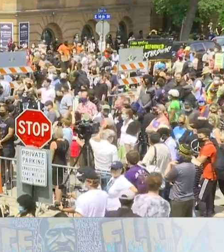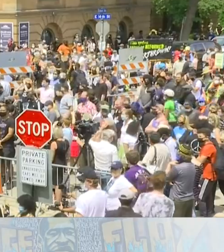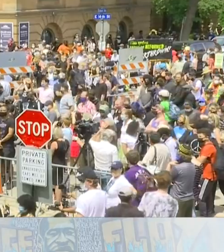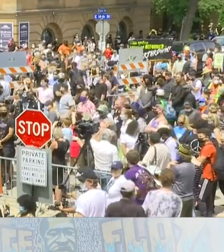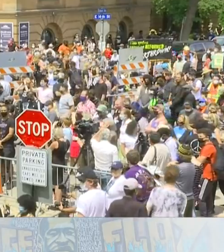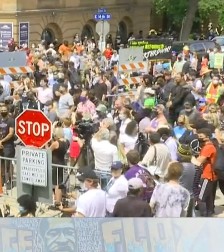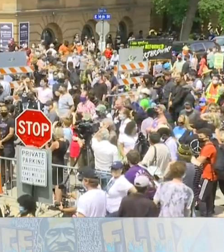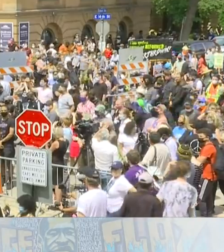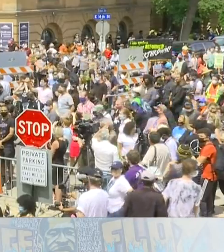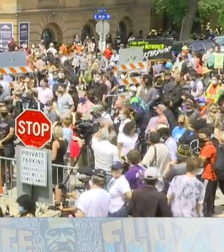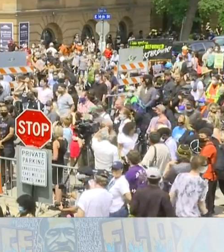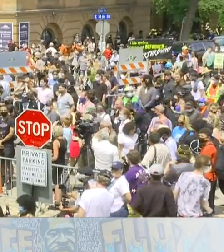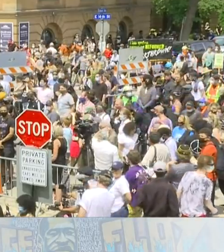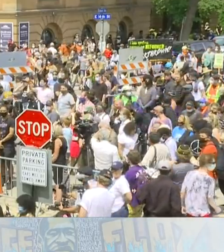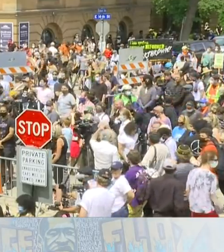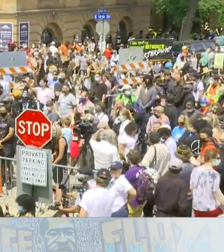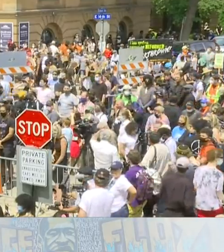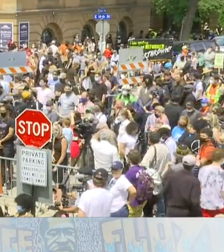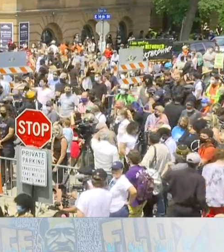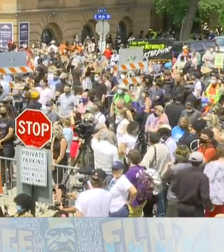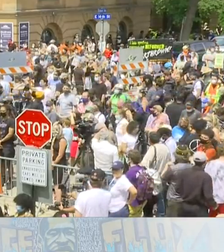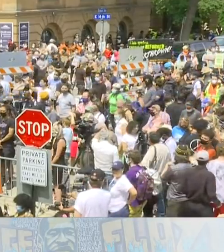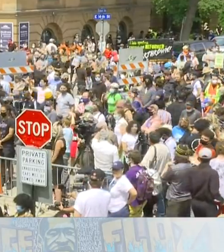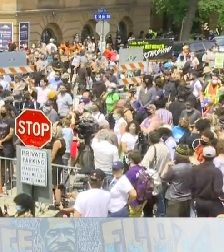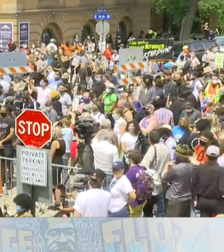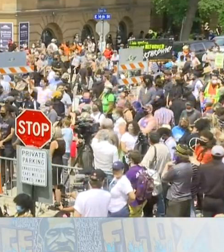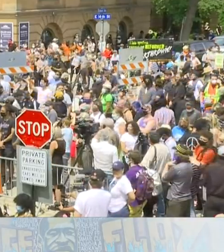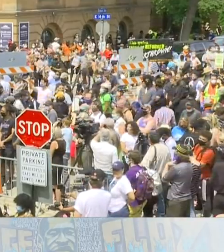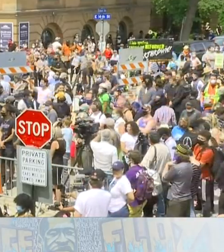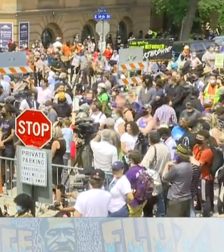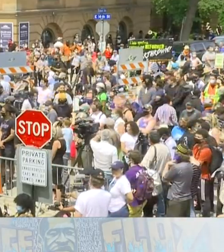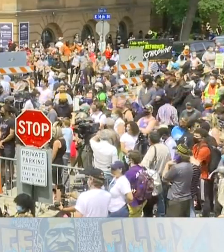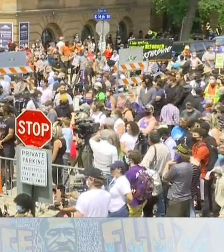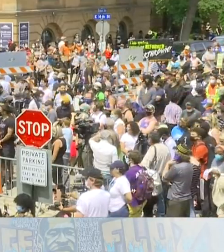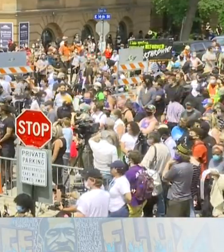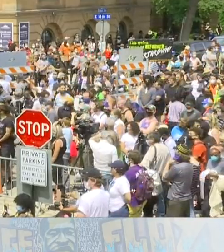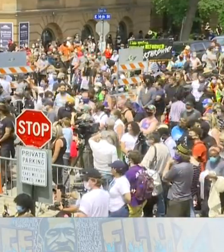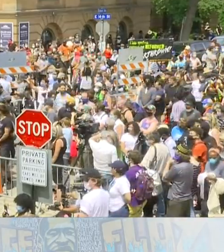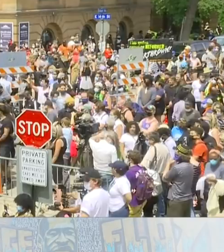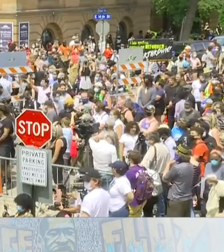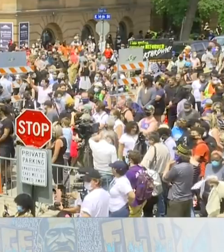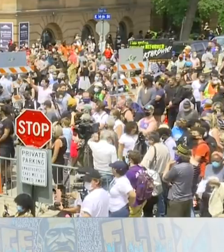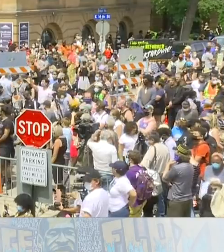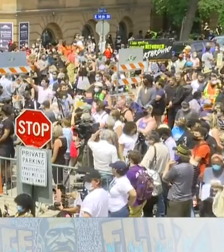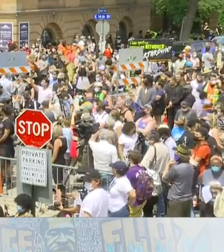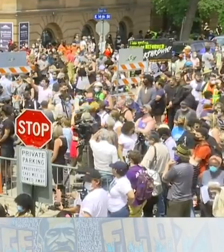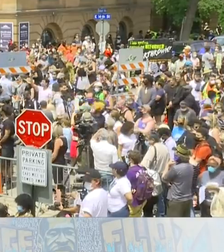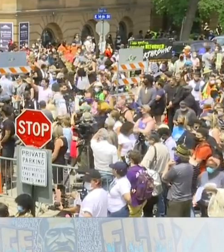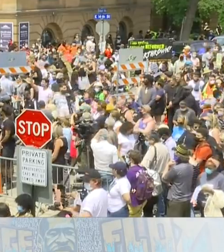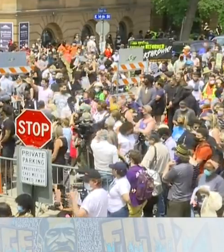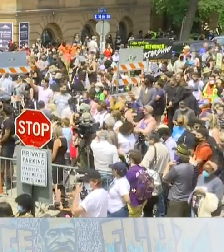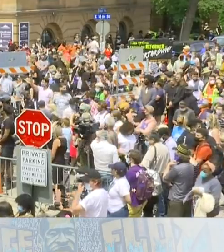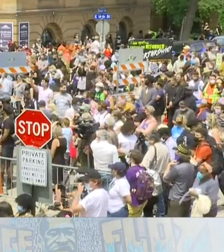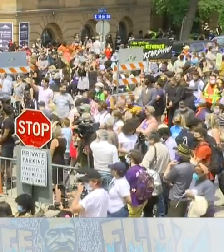IT'S MINE NO HE'LL NEVER